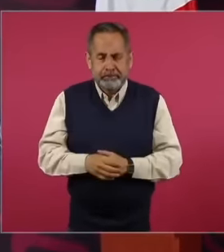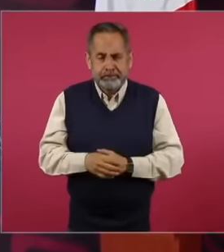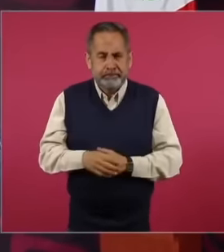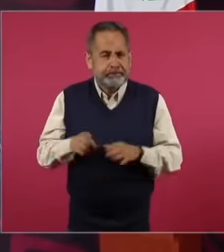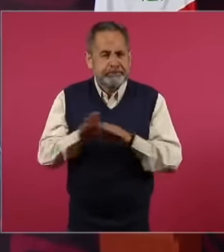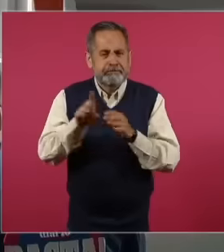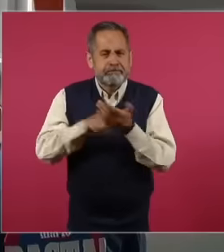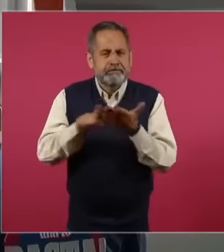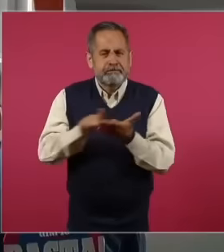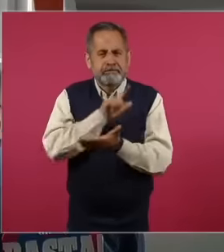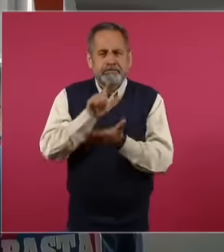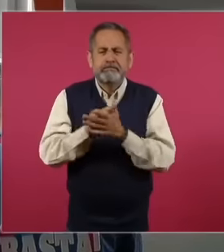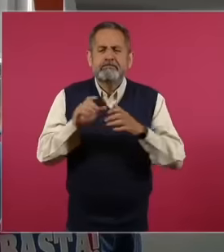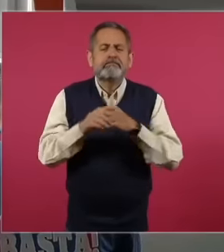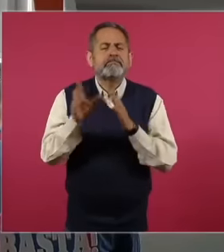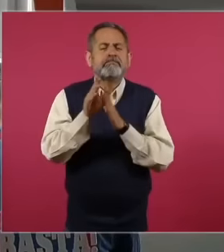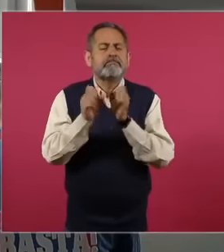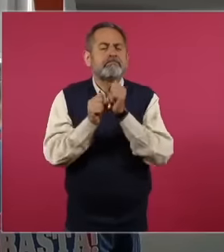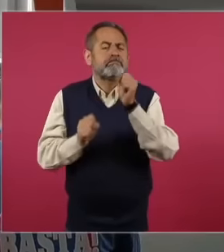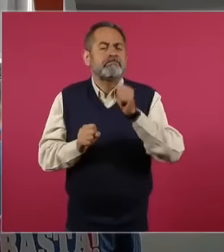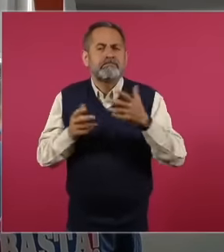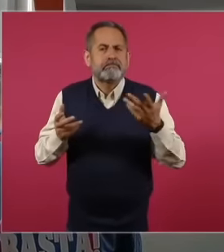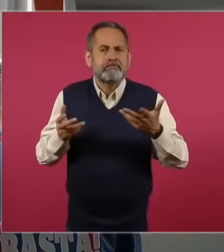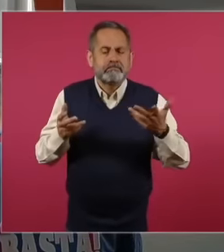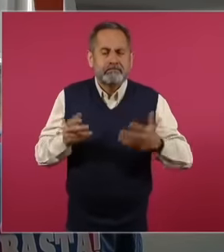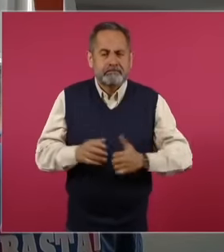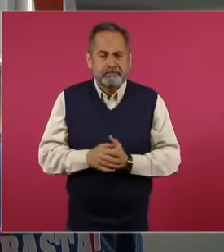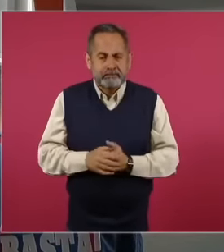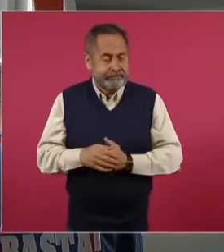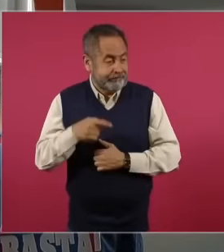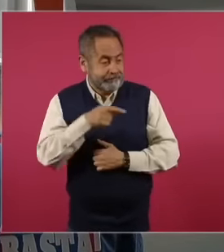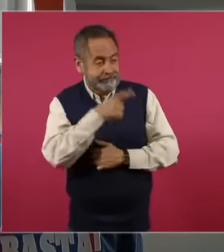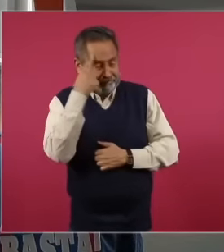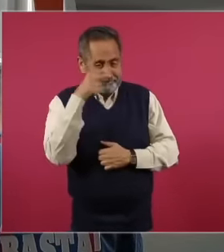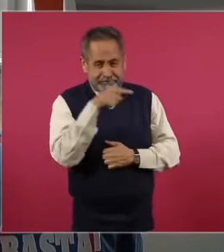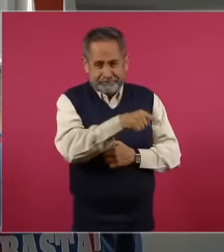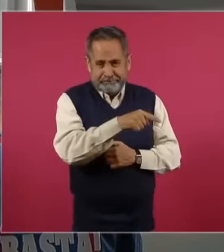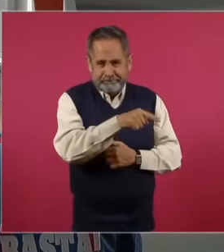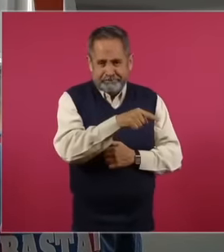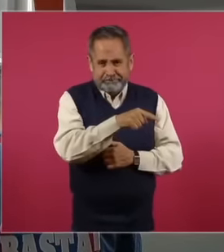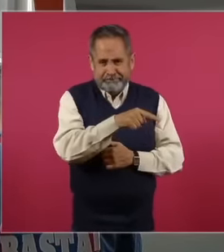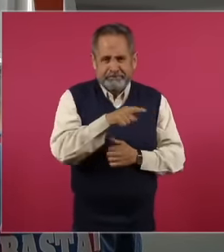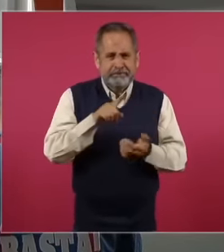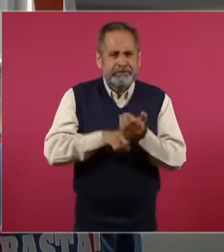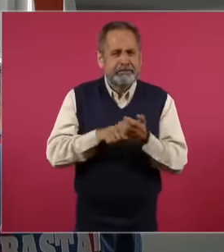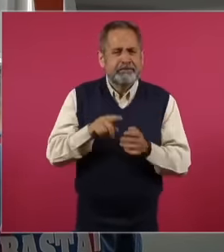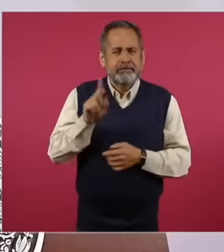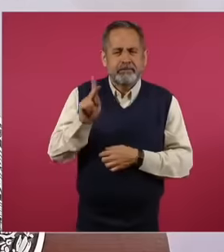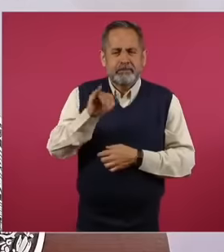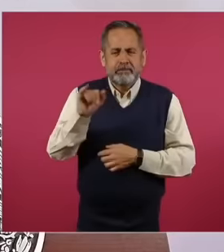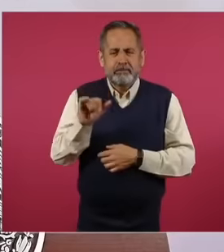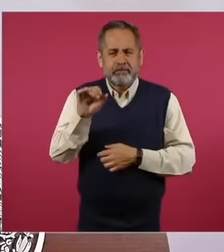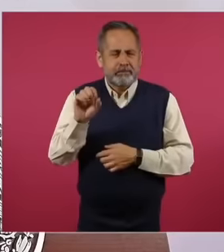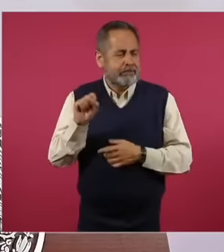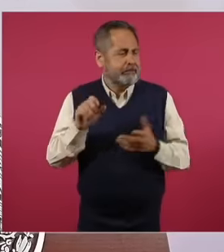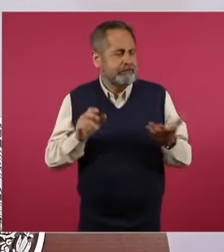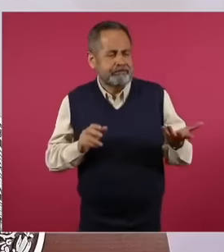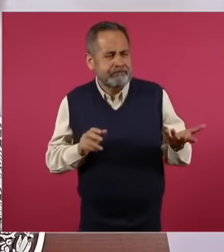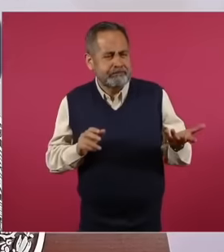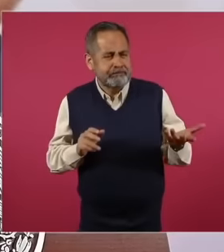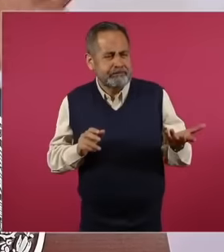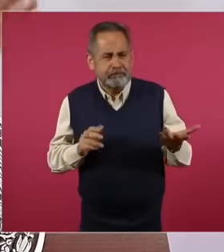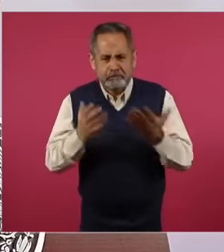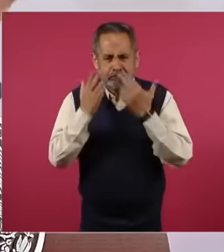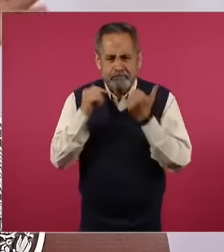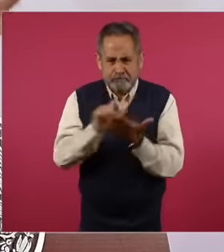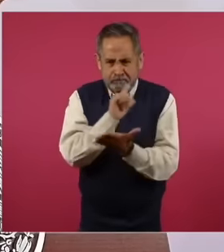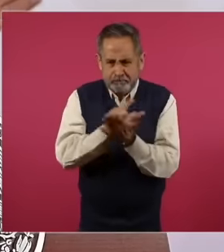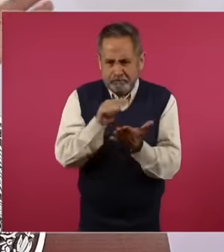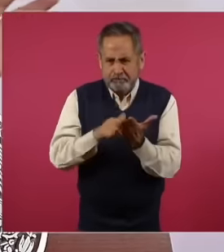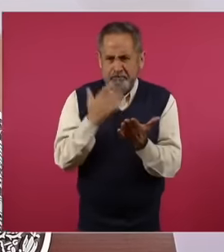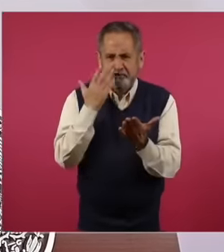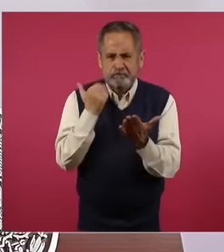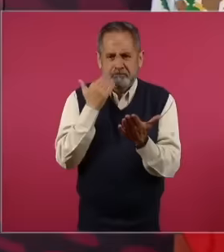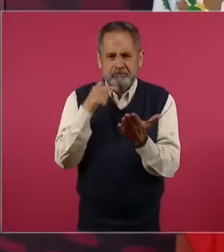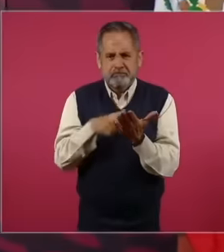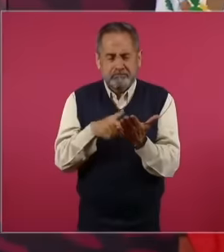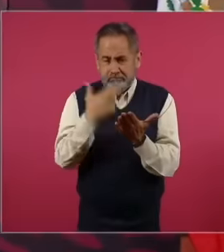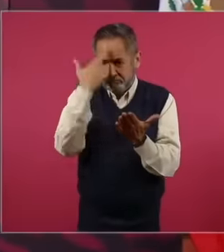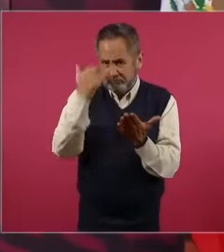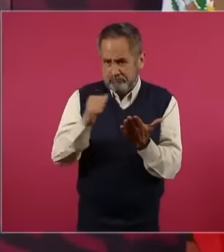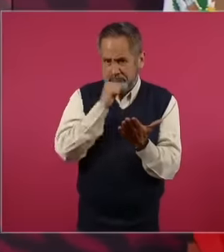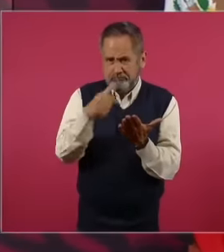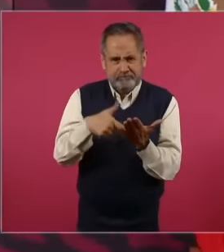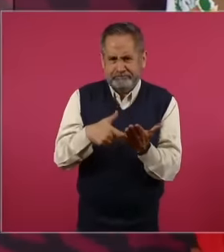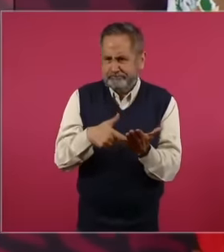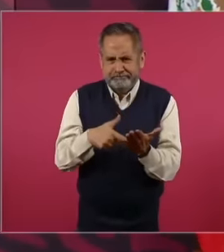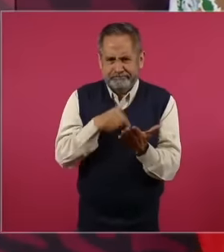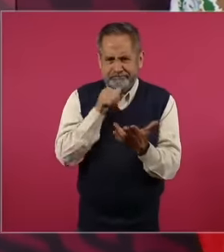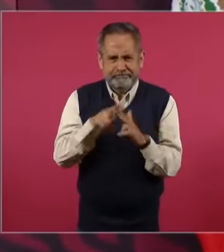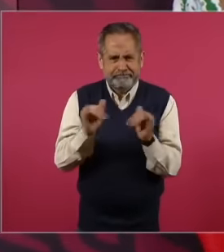constitutional reform dedicated to the judicial power, there is no